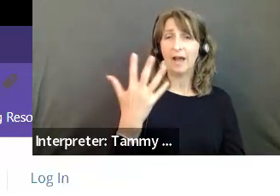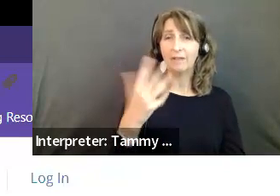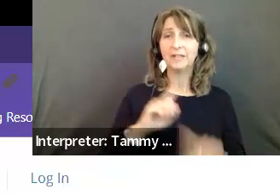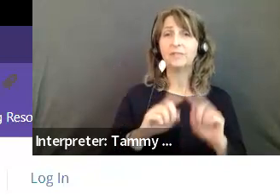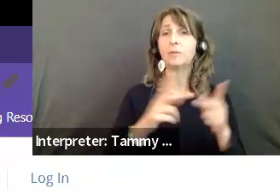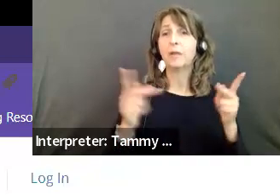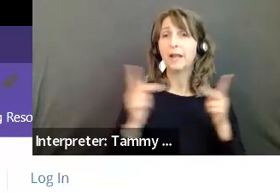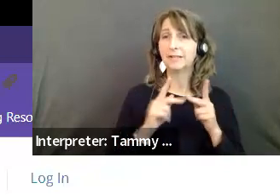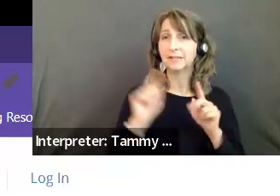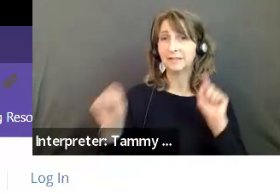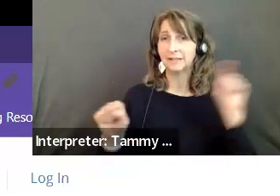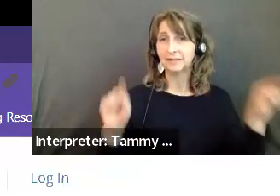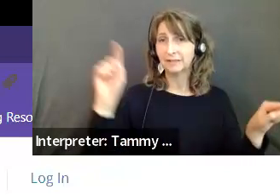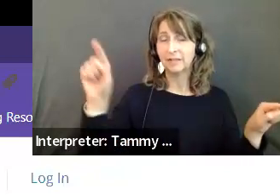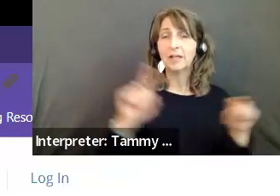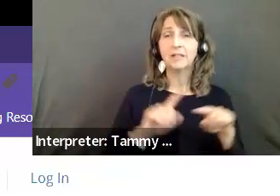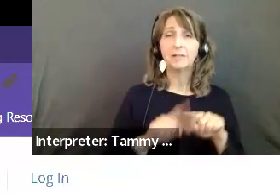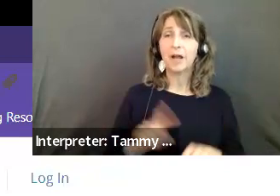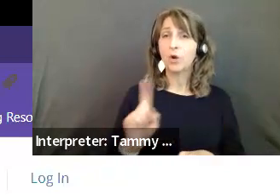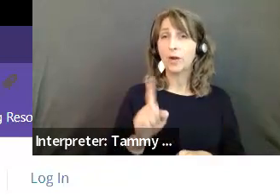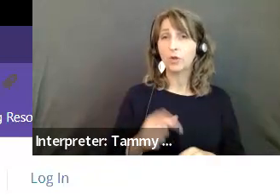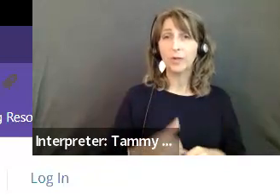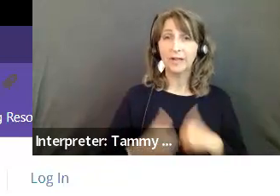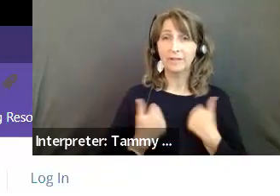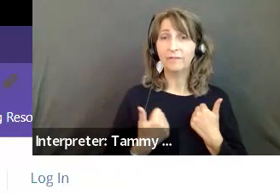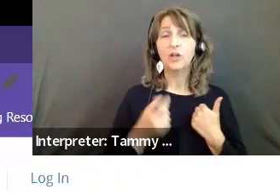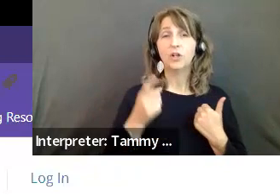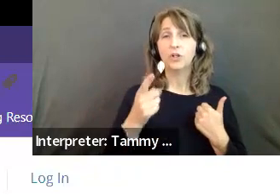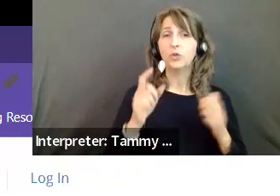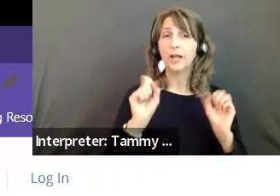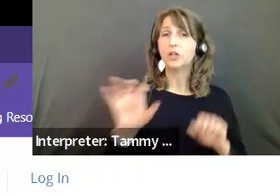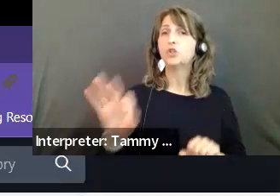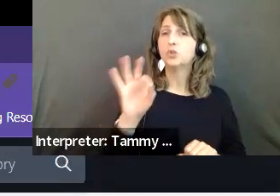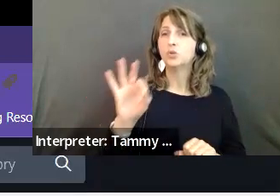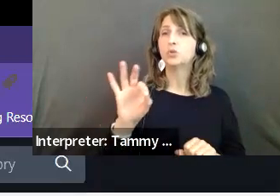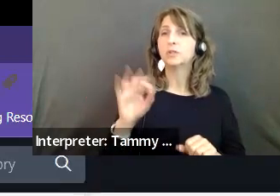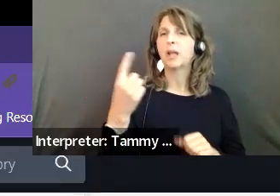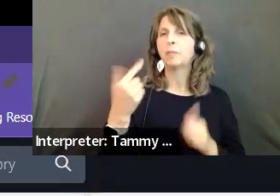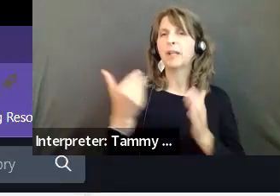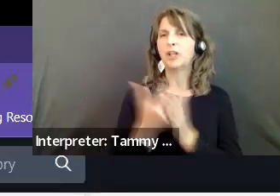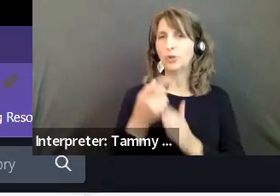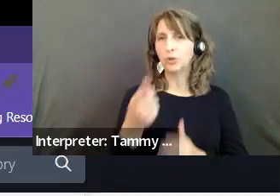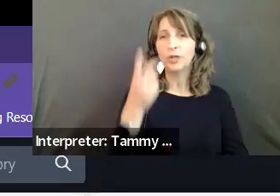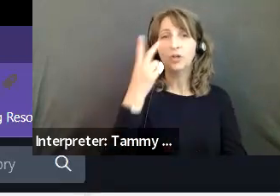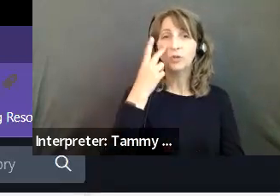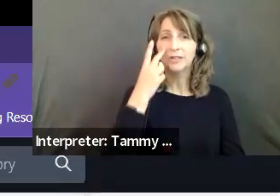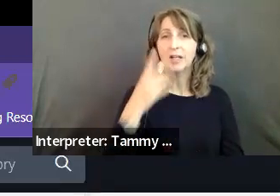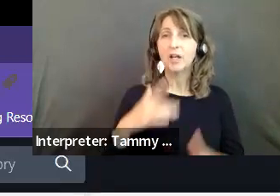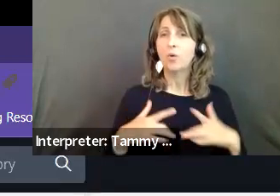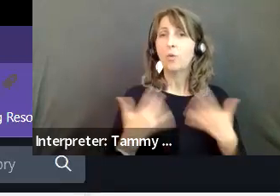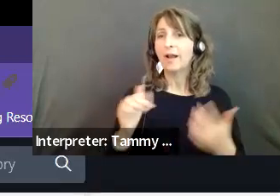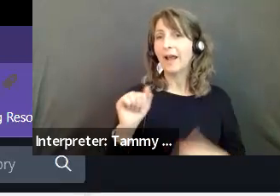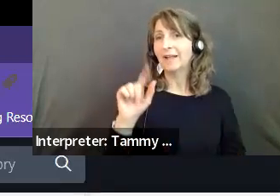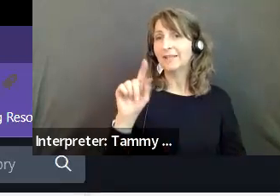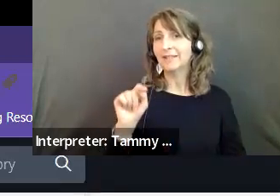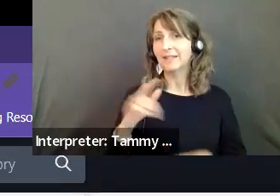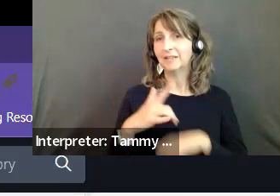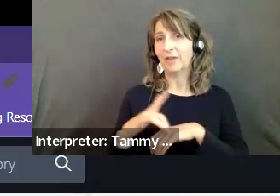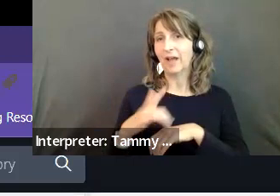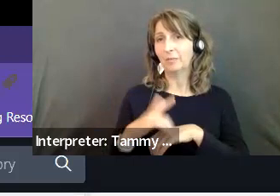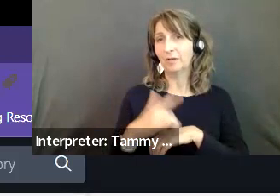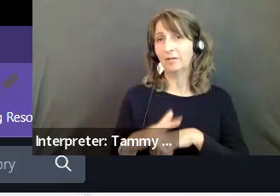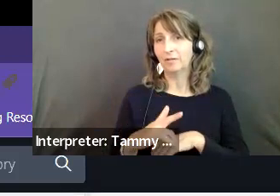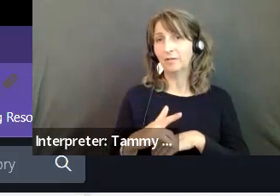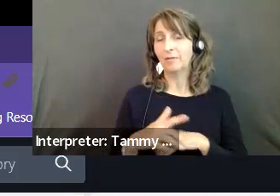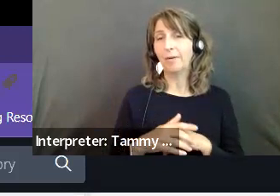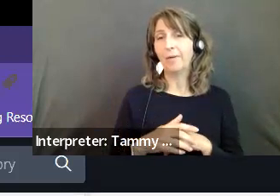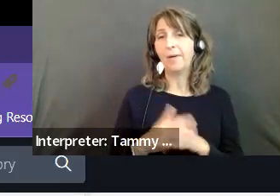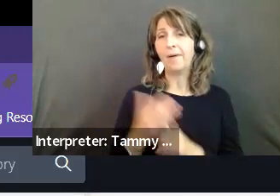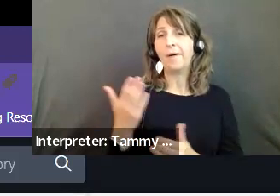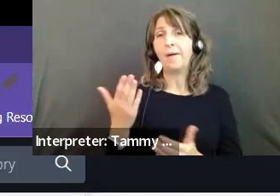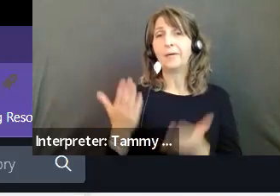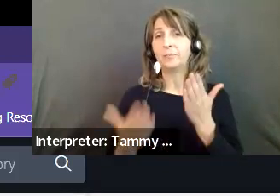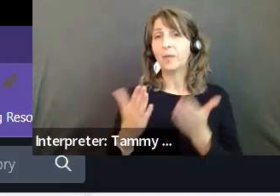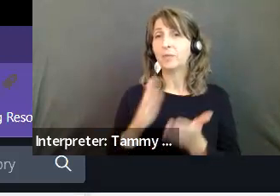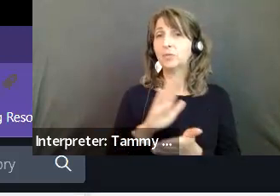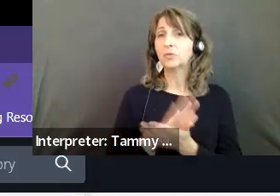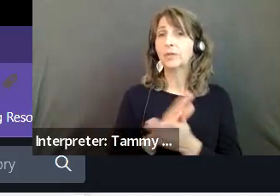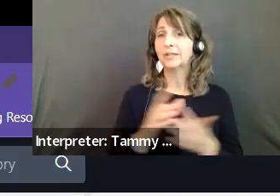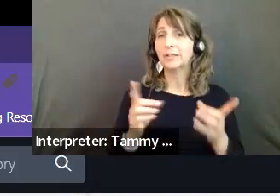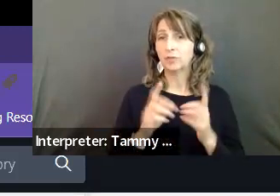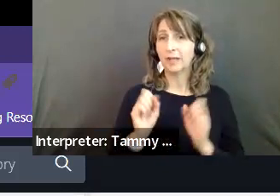Yeah, 5. And you can, it depending on where you're at in the state, you can choose by location to see what kind of inventory assisted technology inventory we might have that the school district could check out.